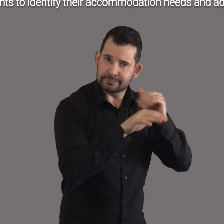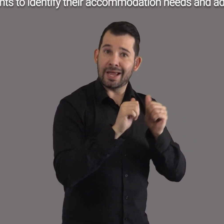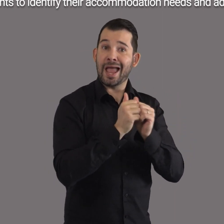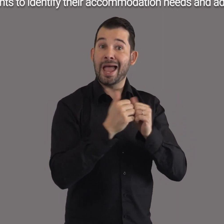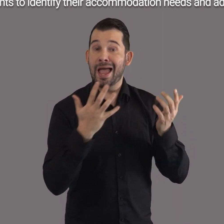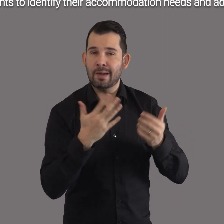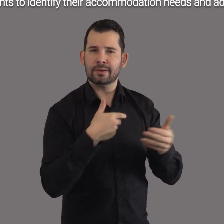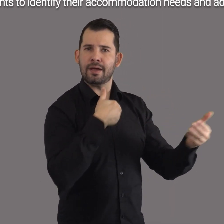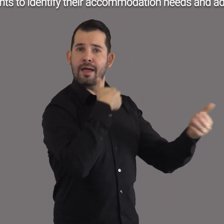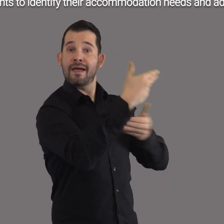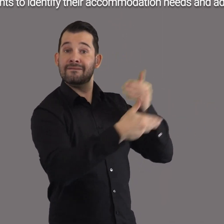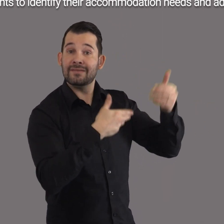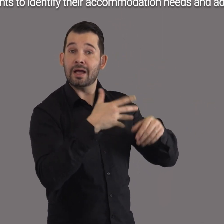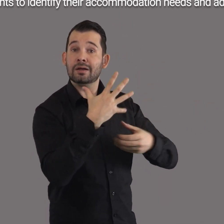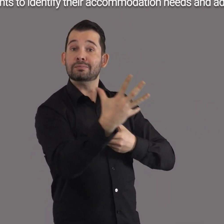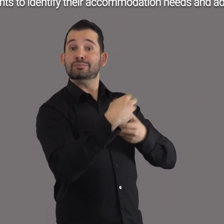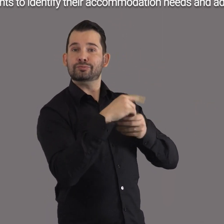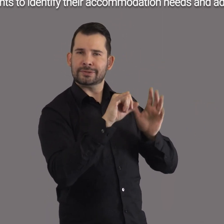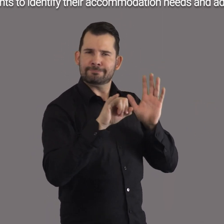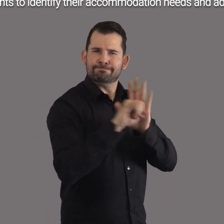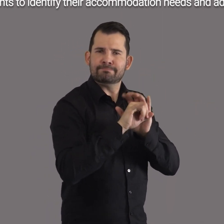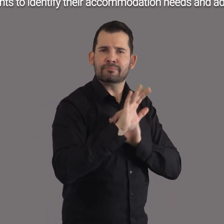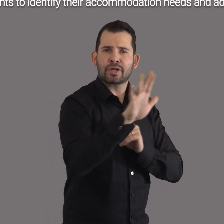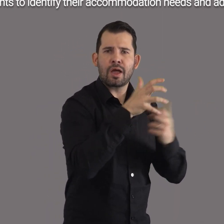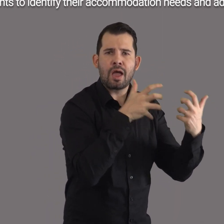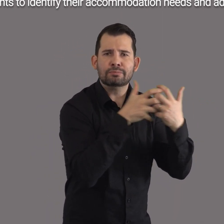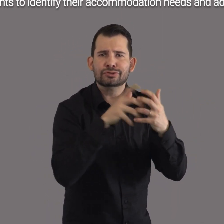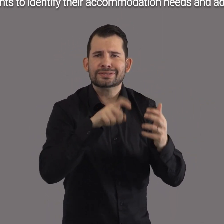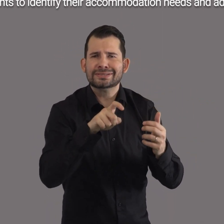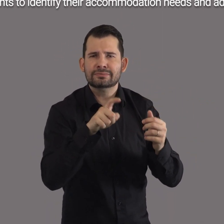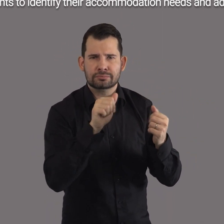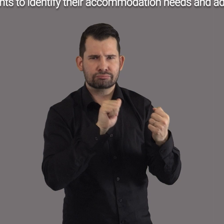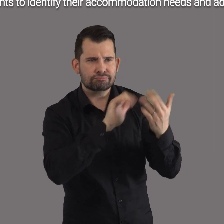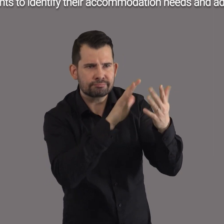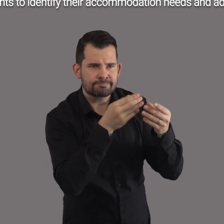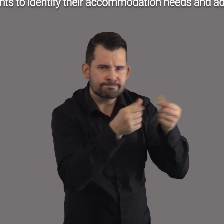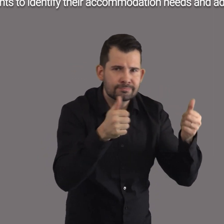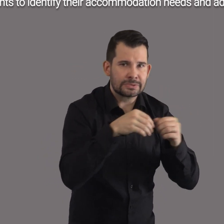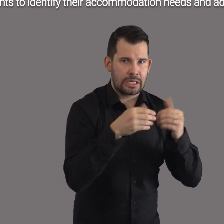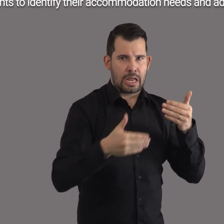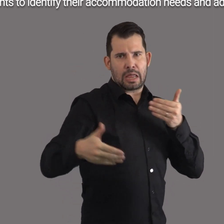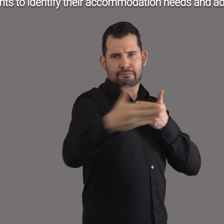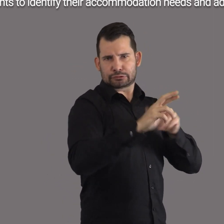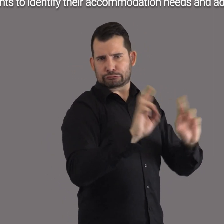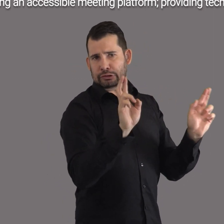inviting participants to identify their accommodation needs and addressing these